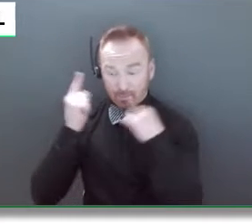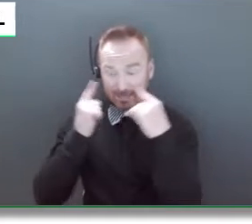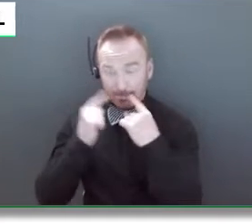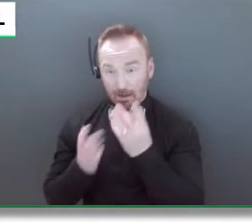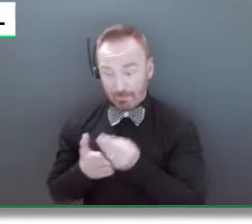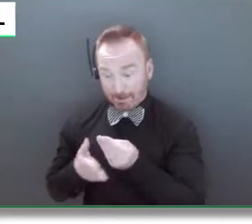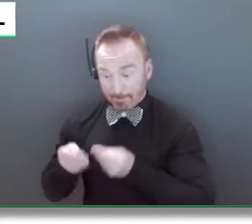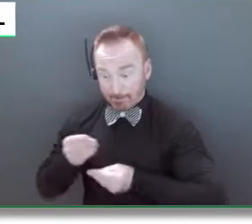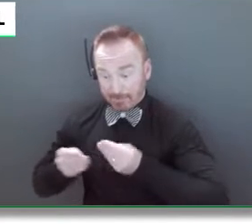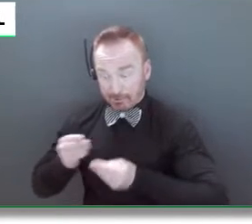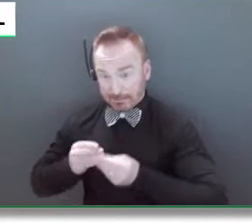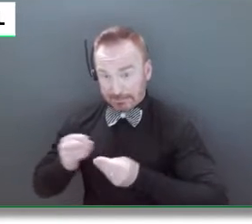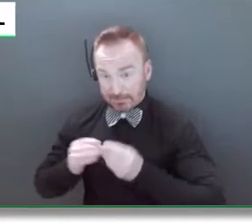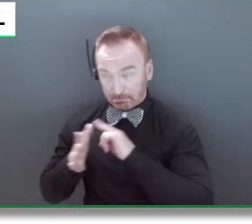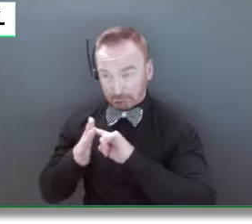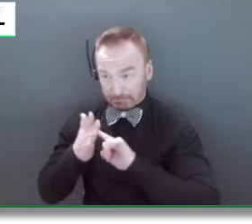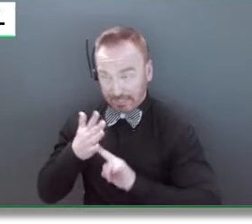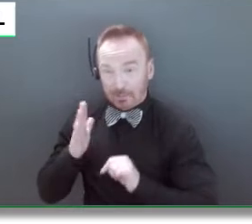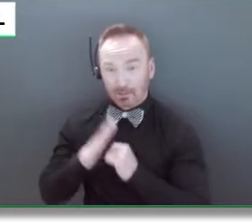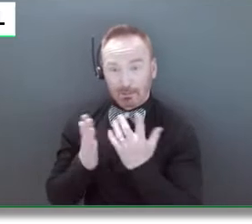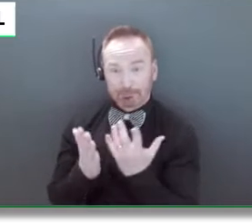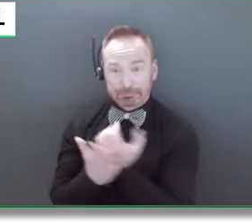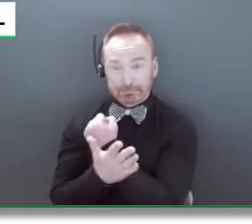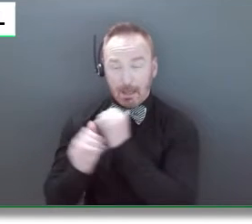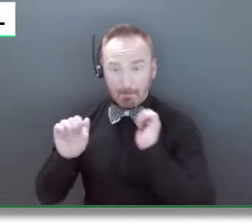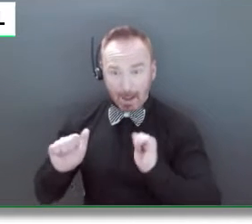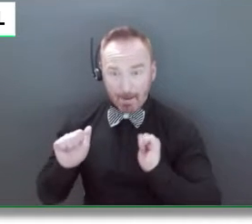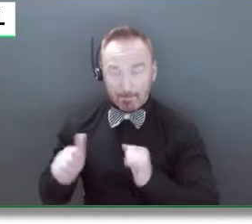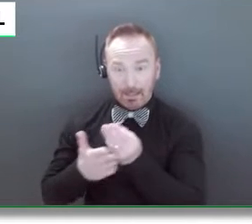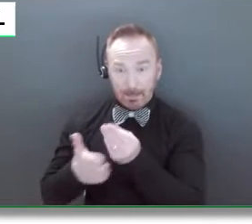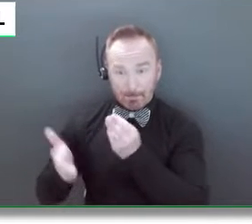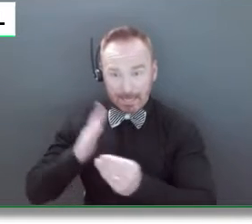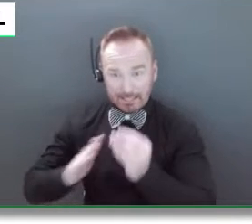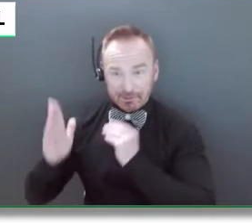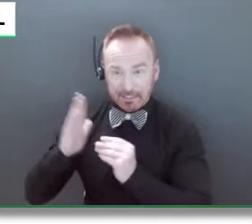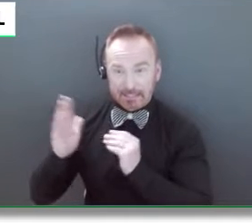maybe different areas within their budget that actually help support access